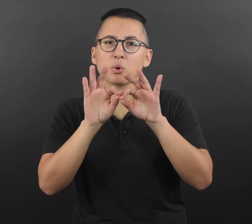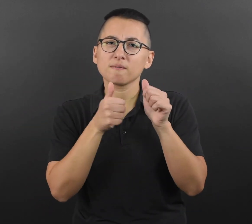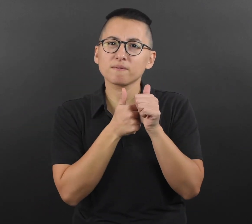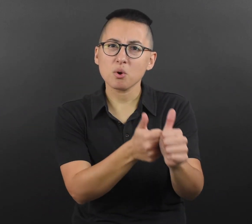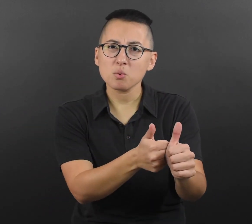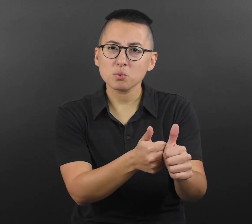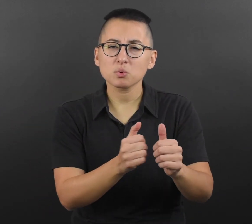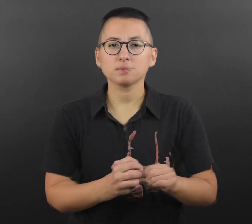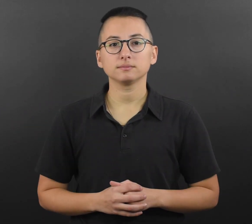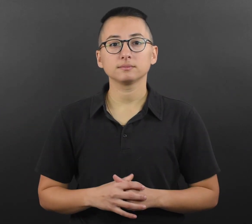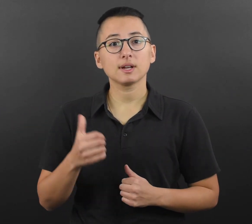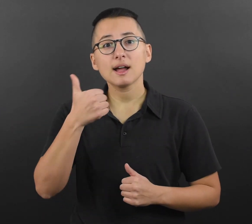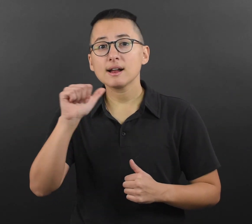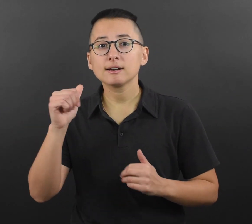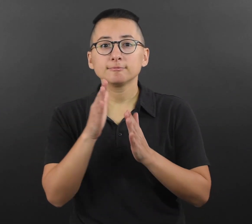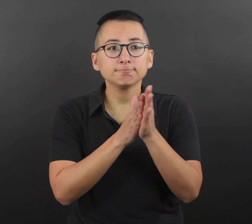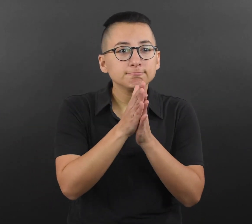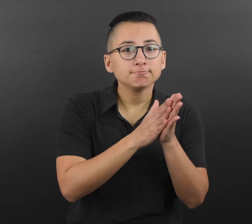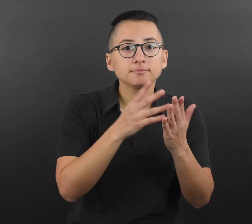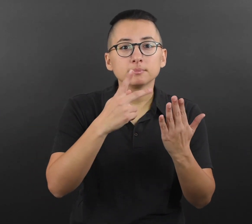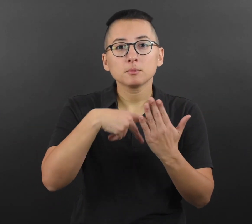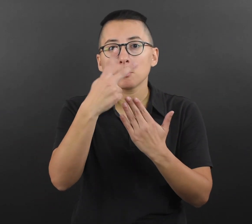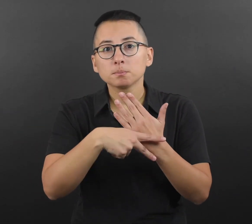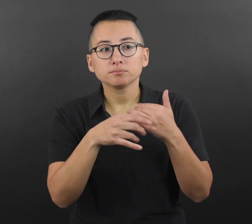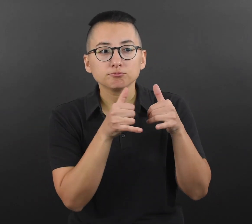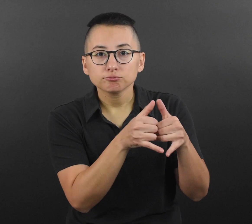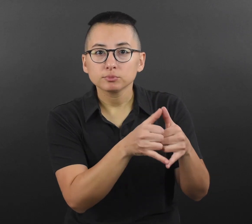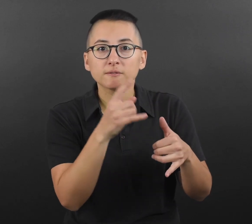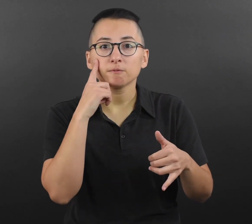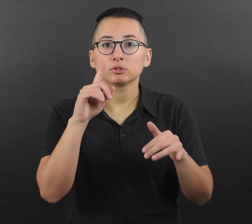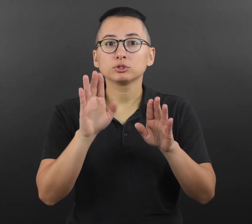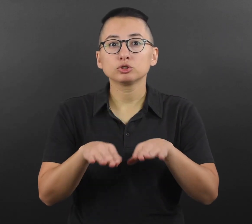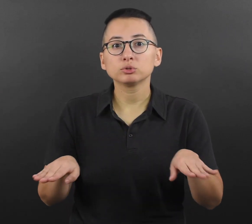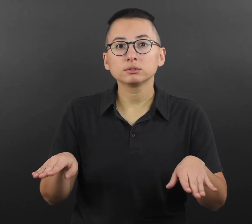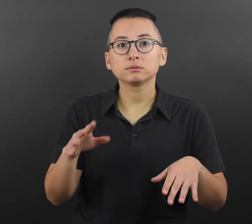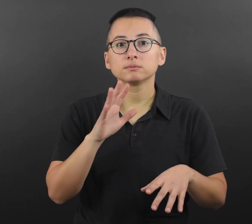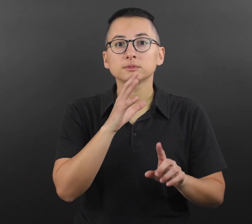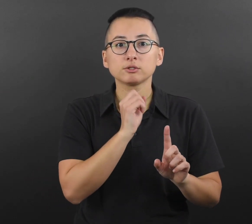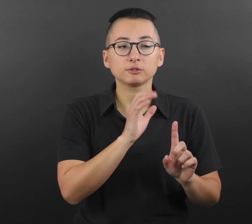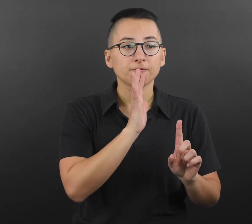are still important for everyone to follow. • Are there going to be any incentives for